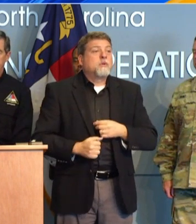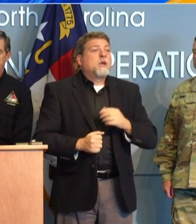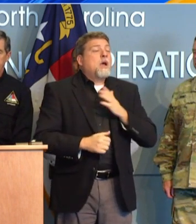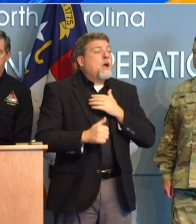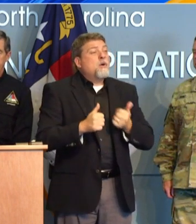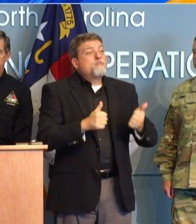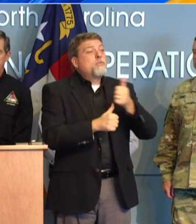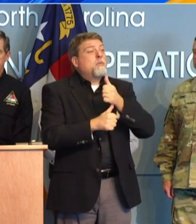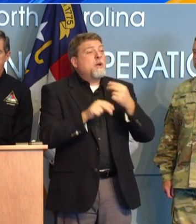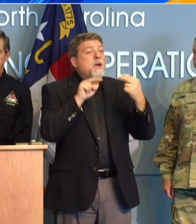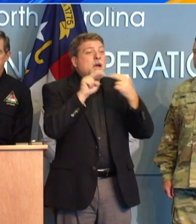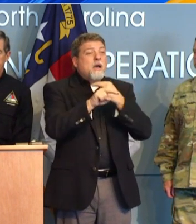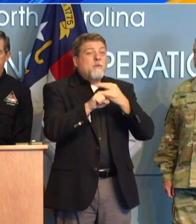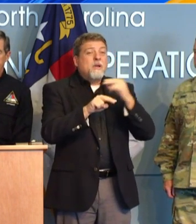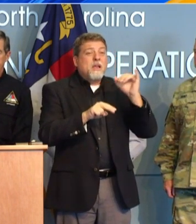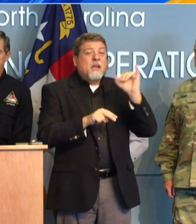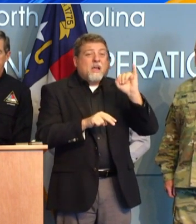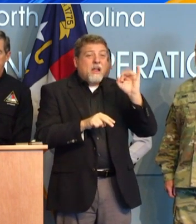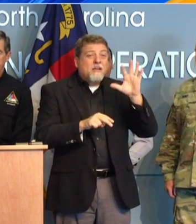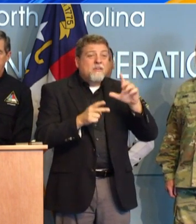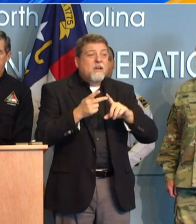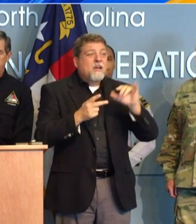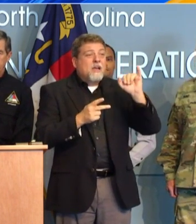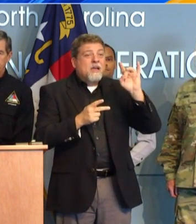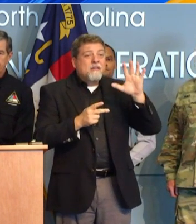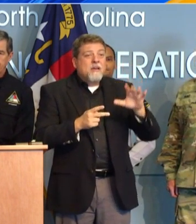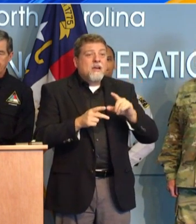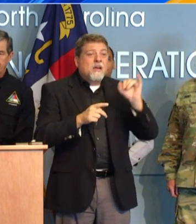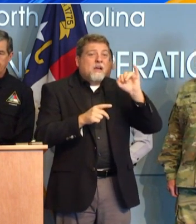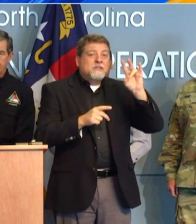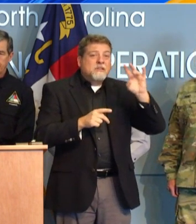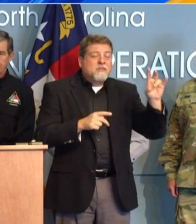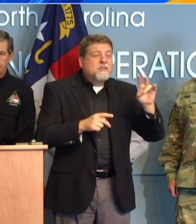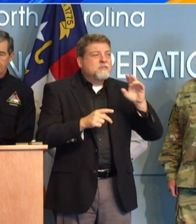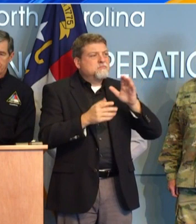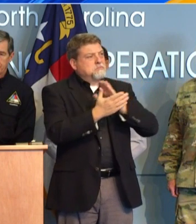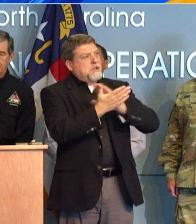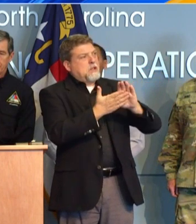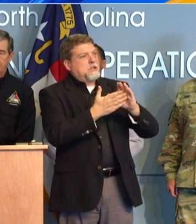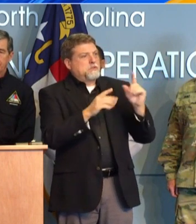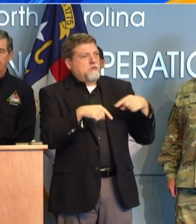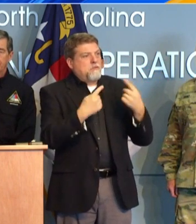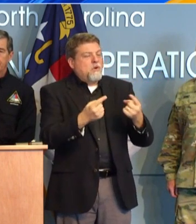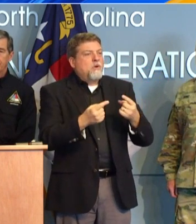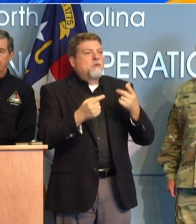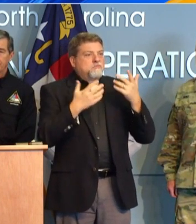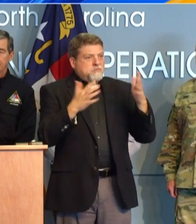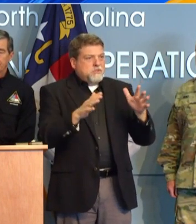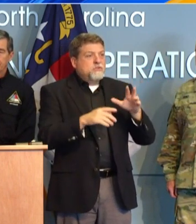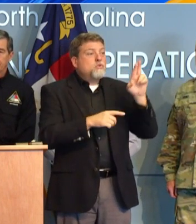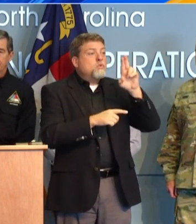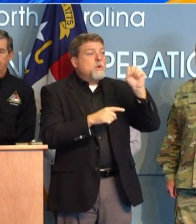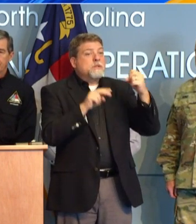INCREASING TEMPERATURES. ALSO, NC-12 IS OPEN AND PASSABLE ON THE COAST. INTERSTATES AND MAJOR PRIMARIES ARE CLEARED WITH POSSIBLE ACE